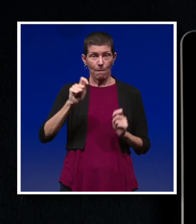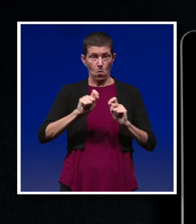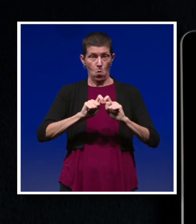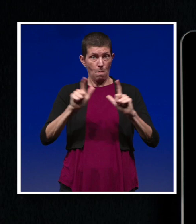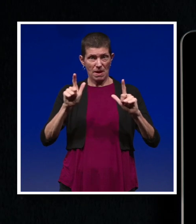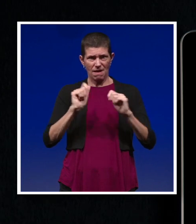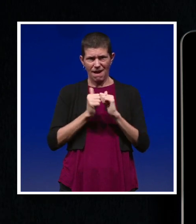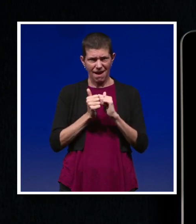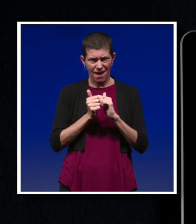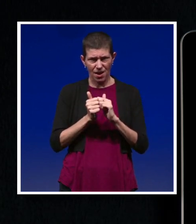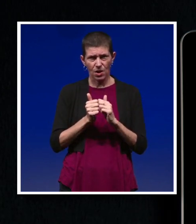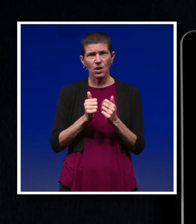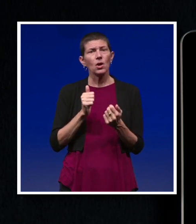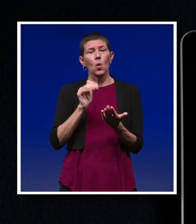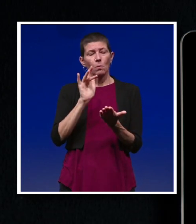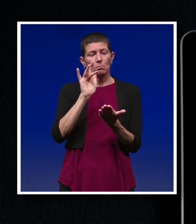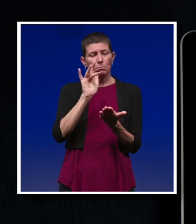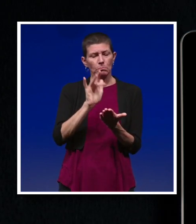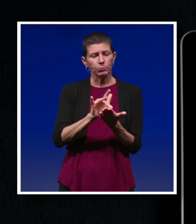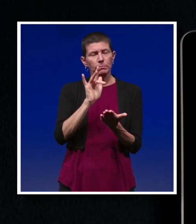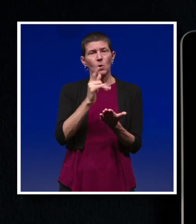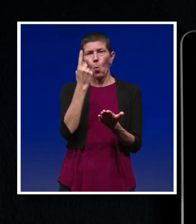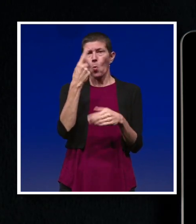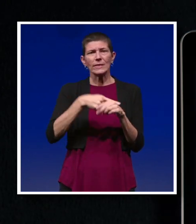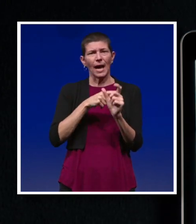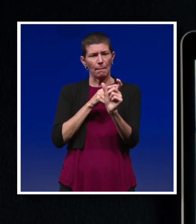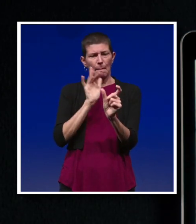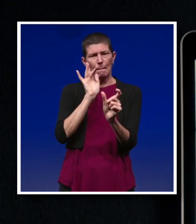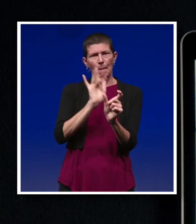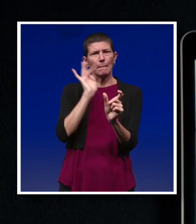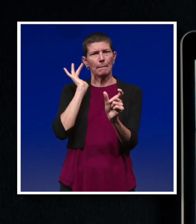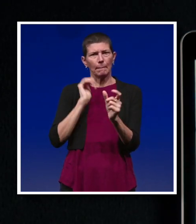To open an app, tap once on the app.